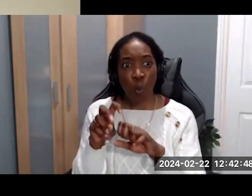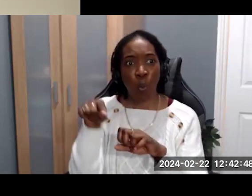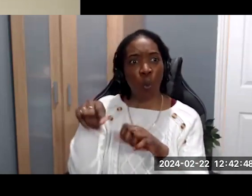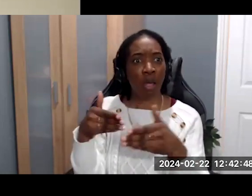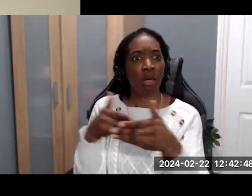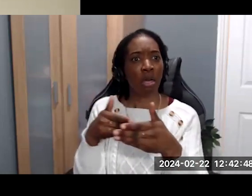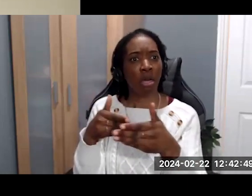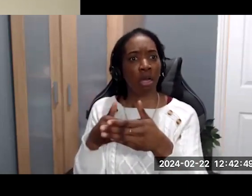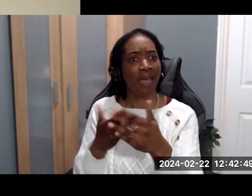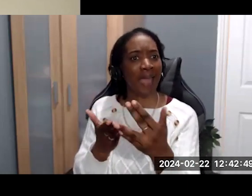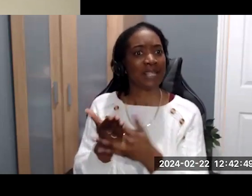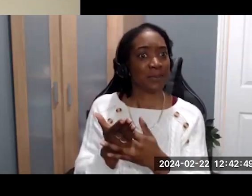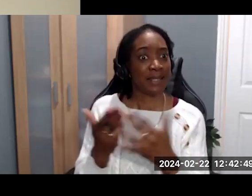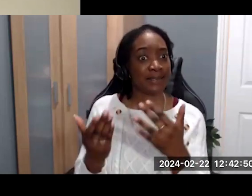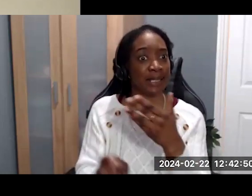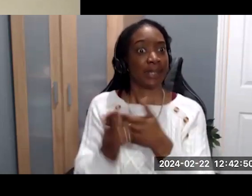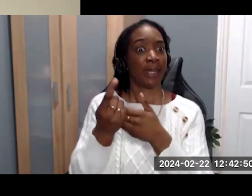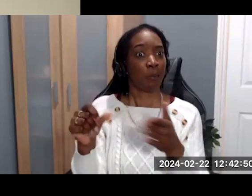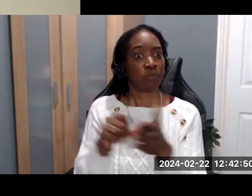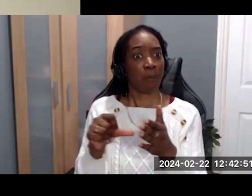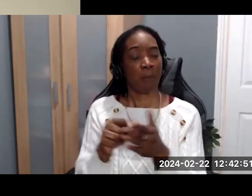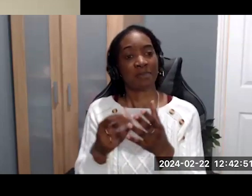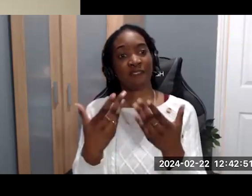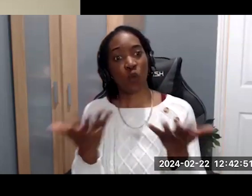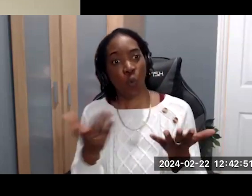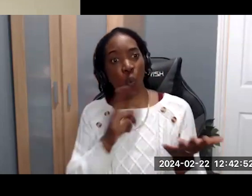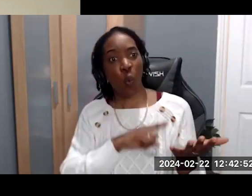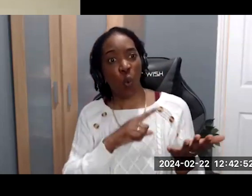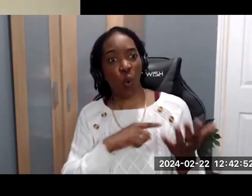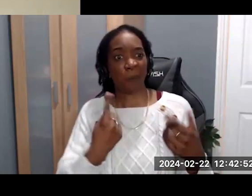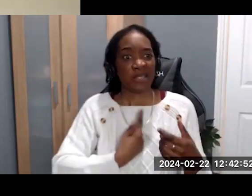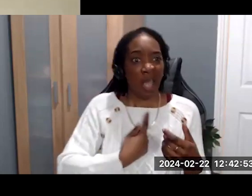for audiences and artists with disabilities in terms of traveling abroad communication